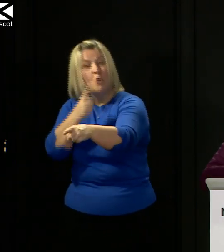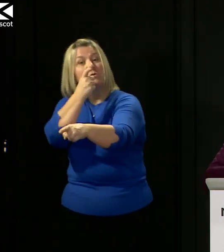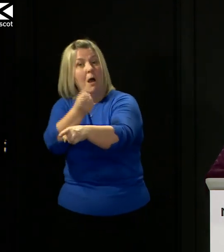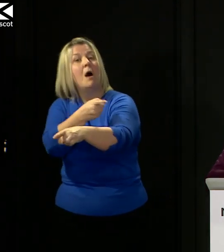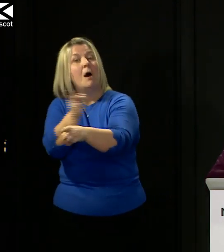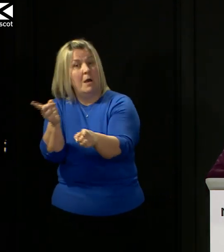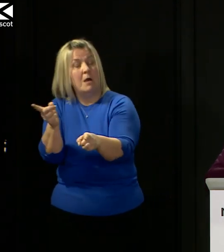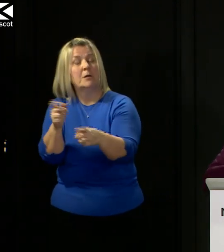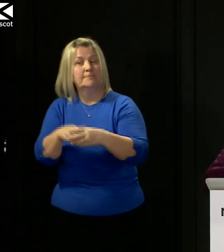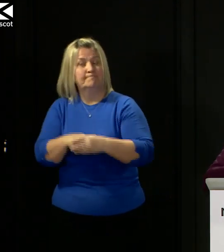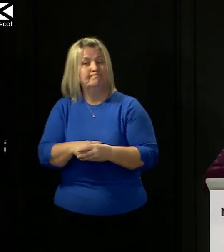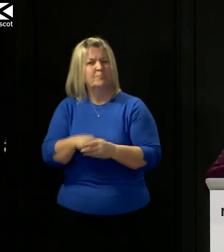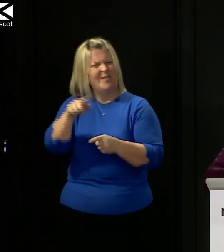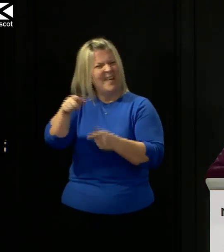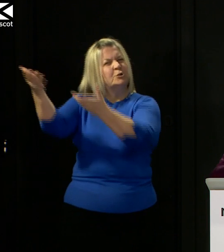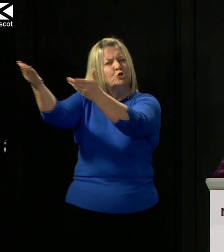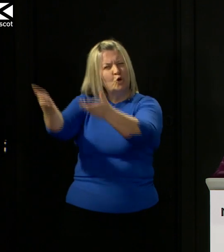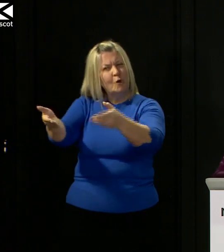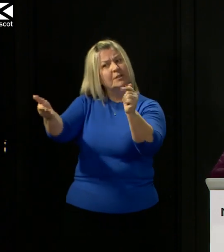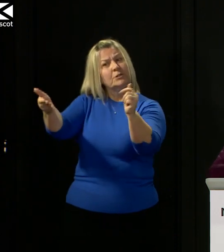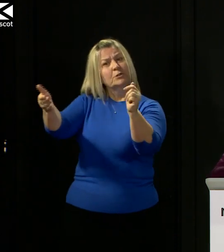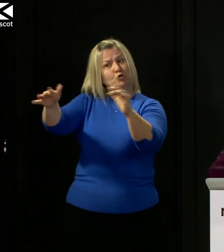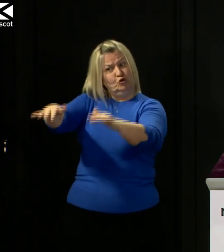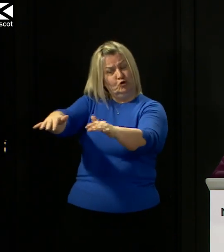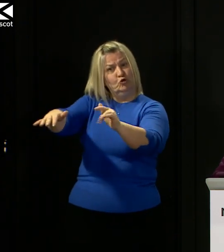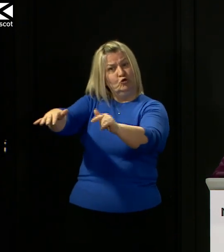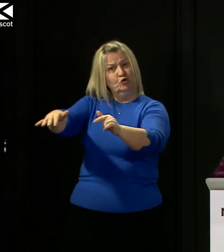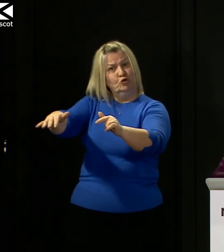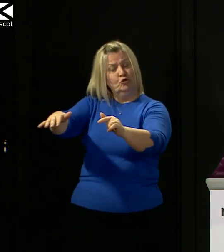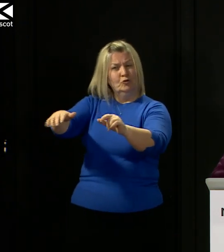service that is there for people whatever their circumstances if they